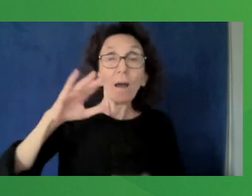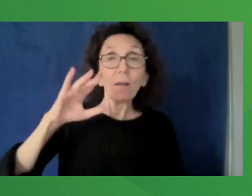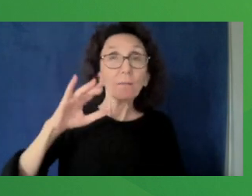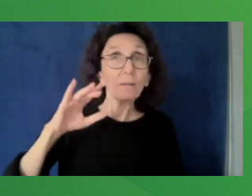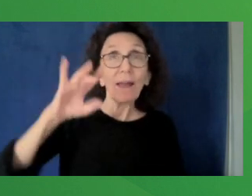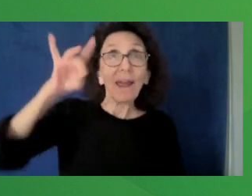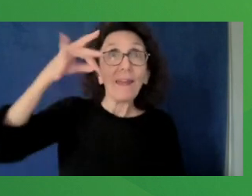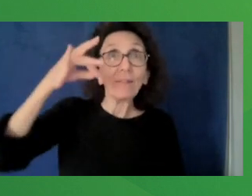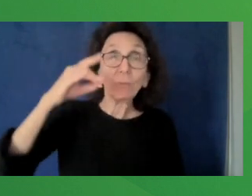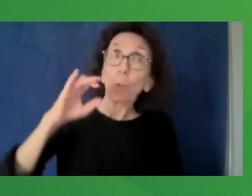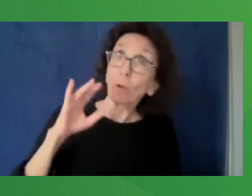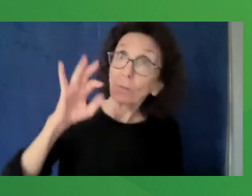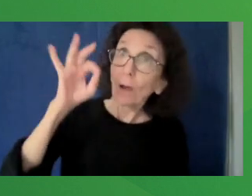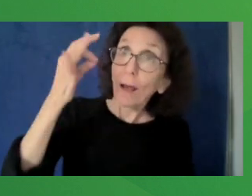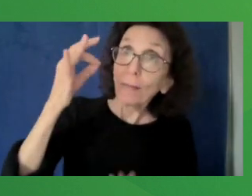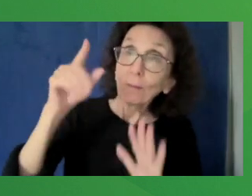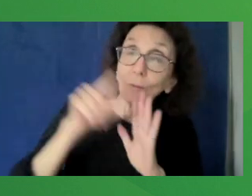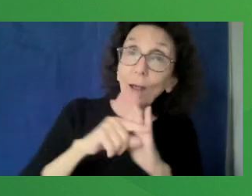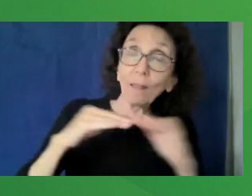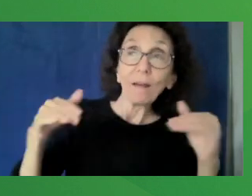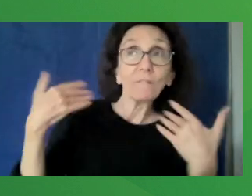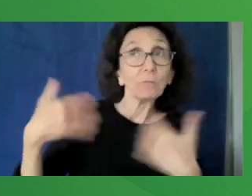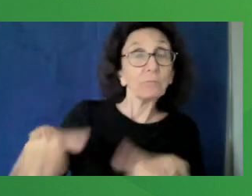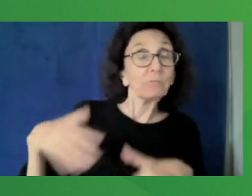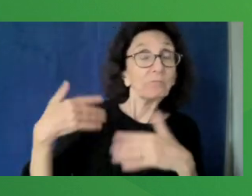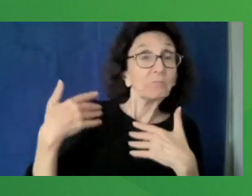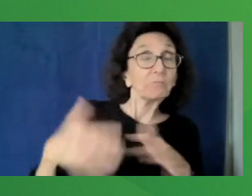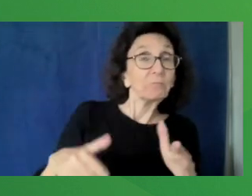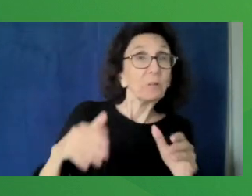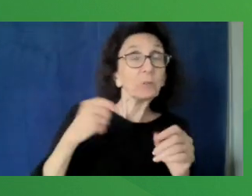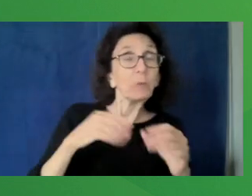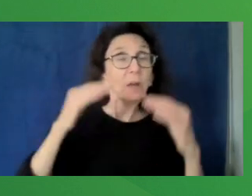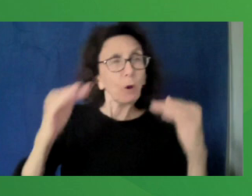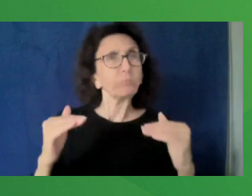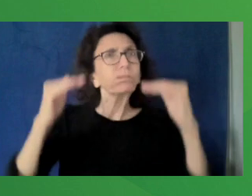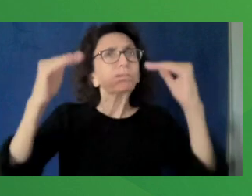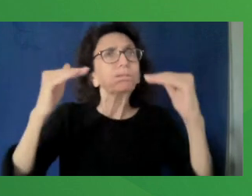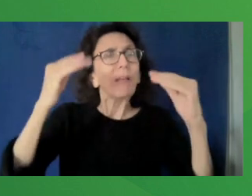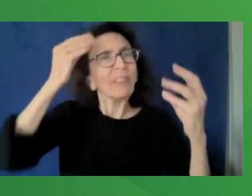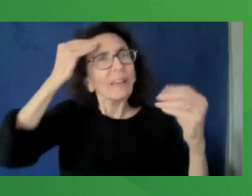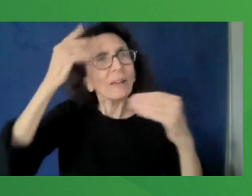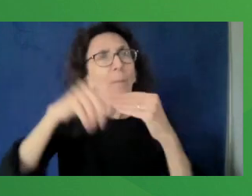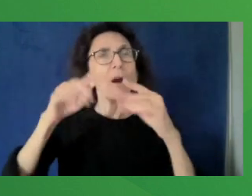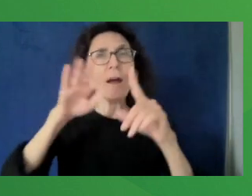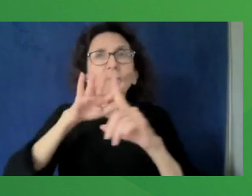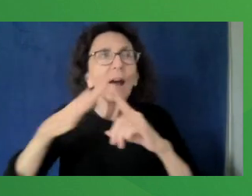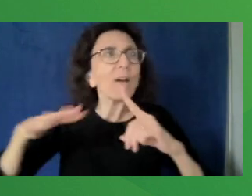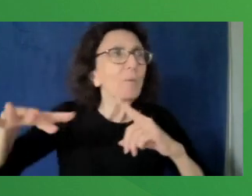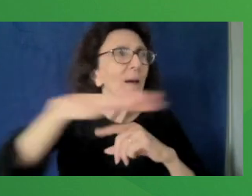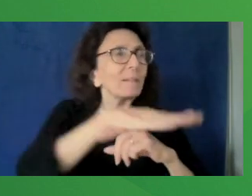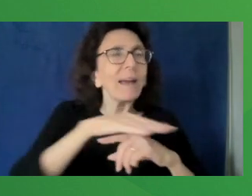and maybe even ninth-grade level pertaining to the environment and environmental justice. Next slide.